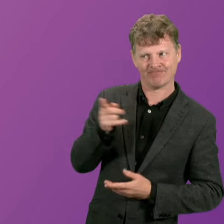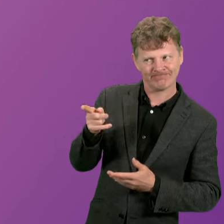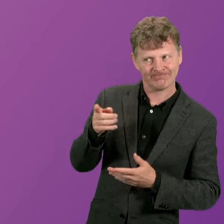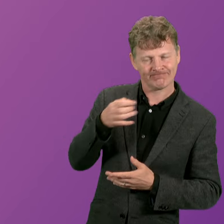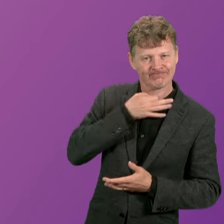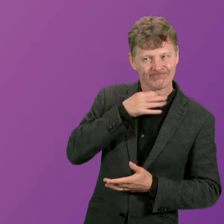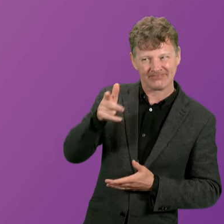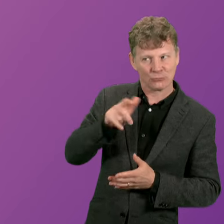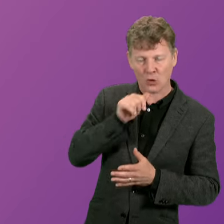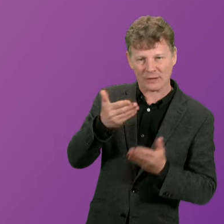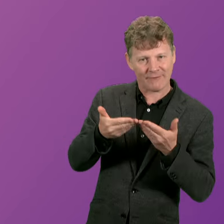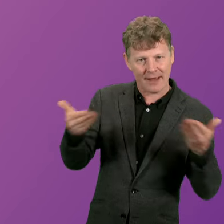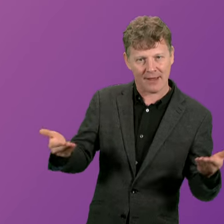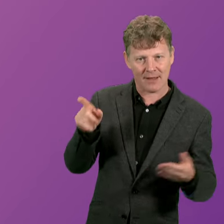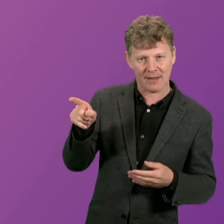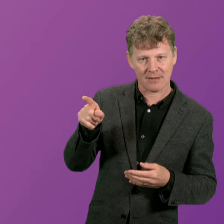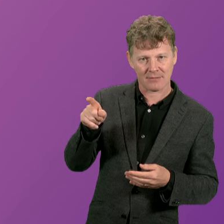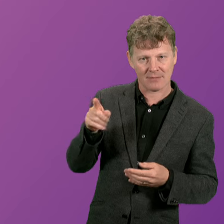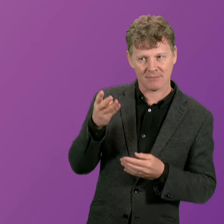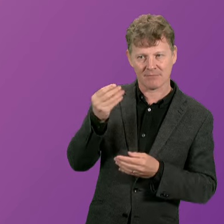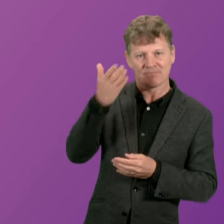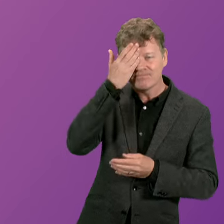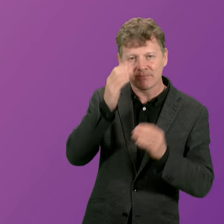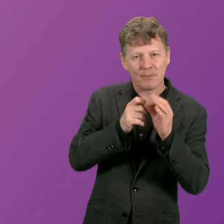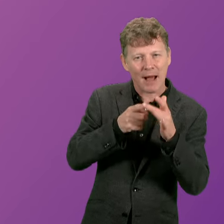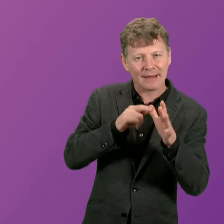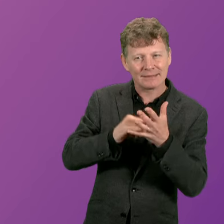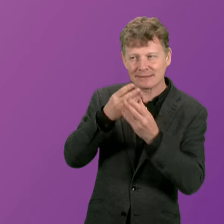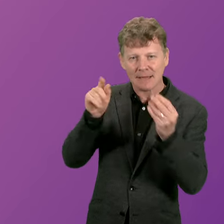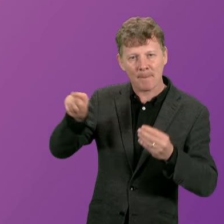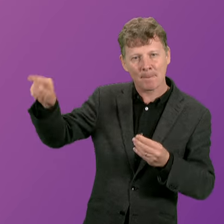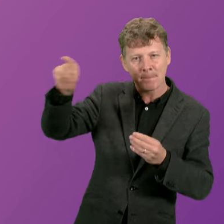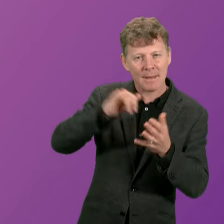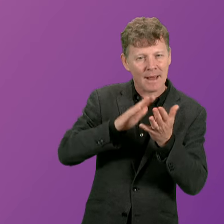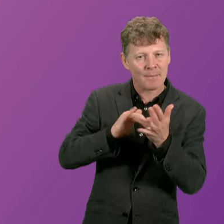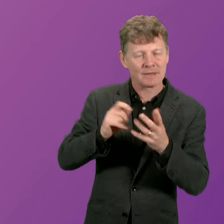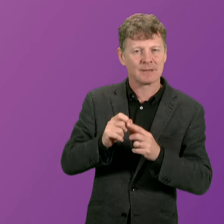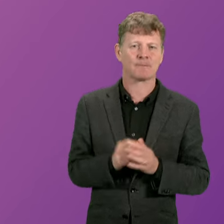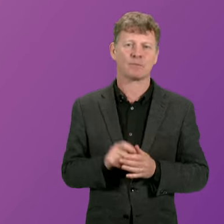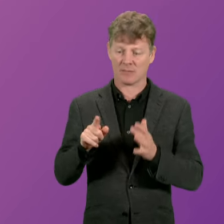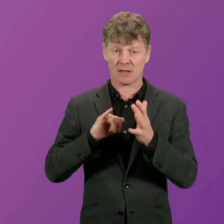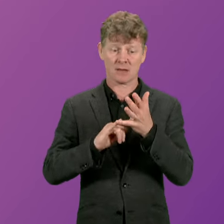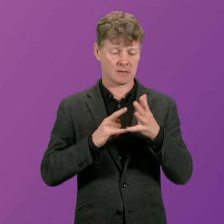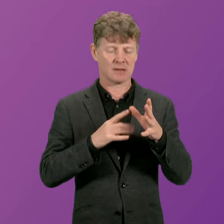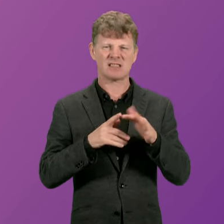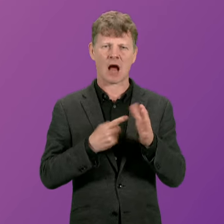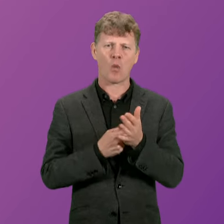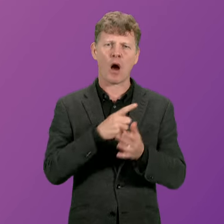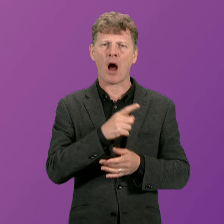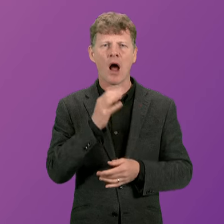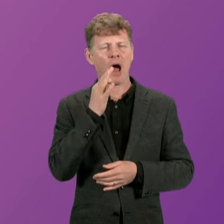Mr Sarwar asked about the raising of those concerns and the appropriate course of action